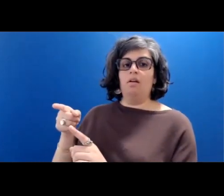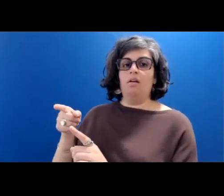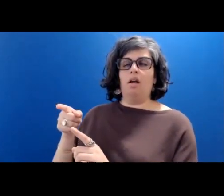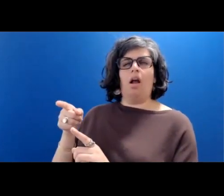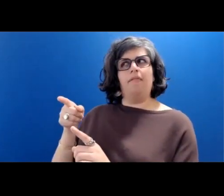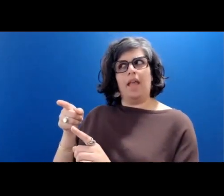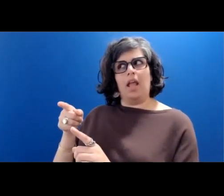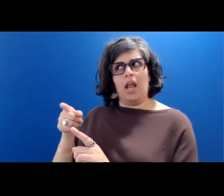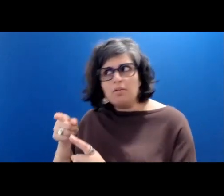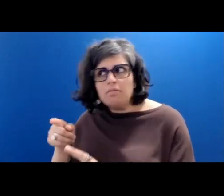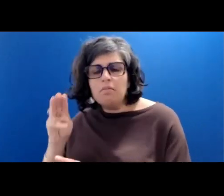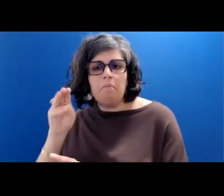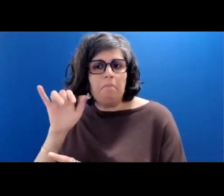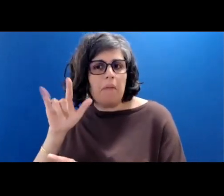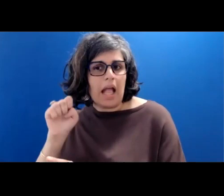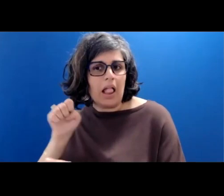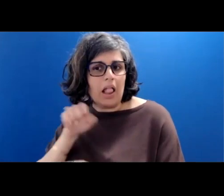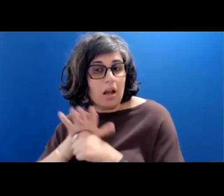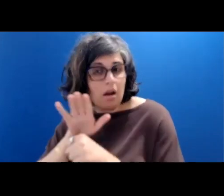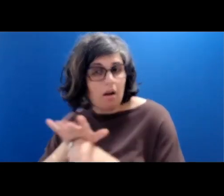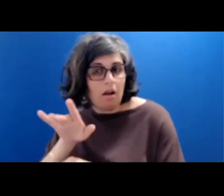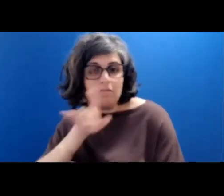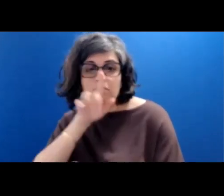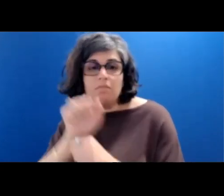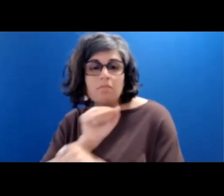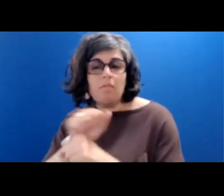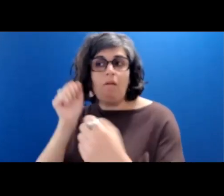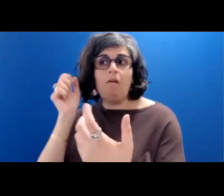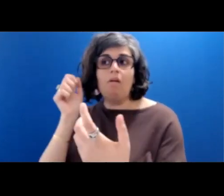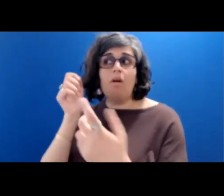for surgery or appropriate for hormone replacement therapy.